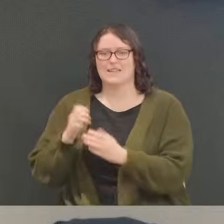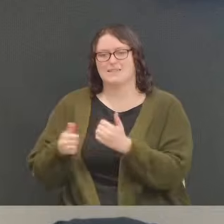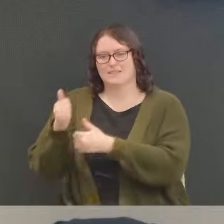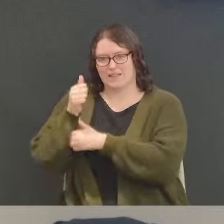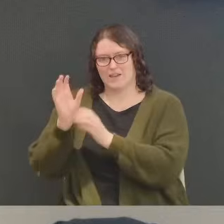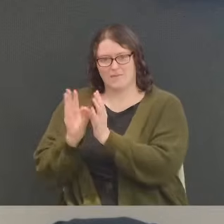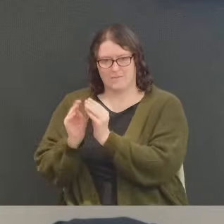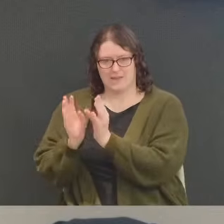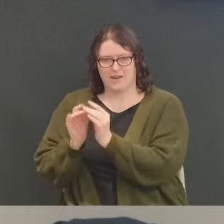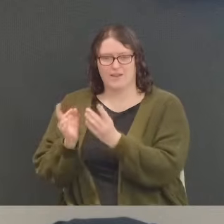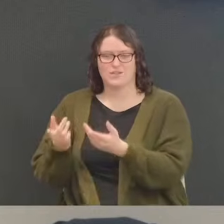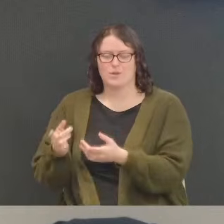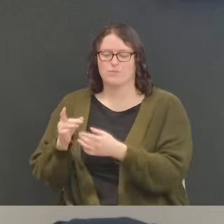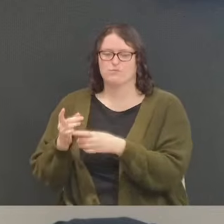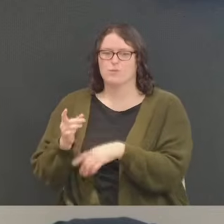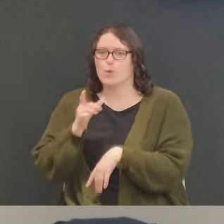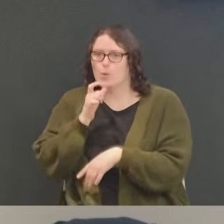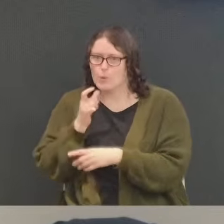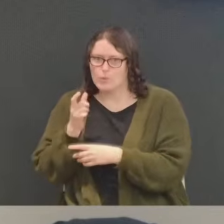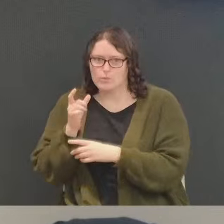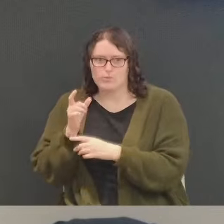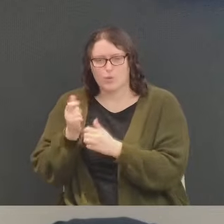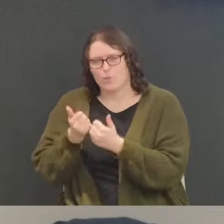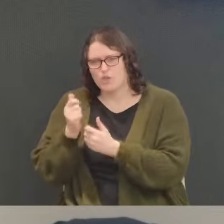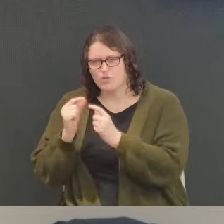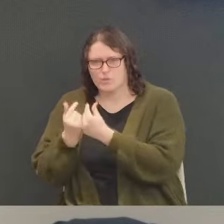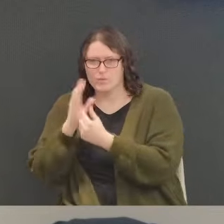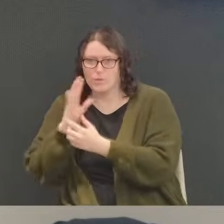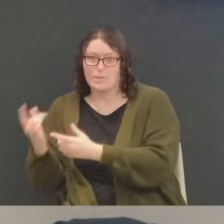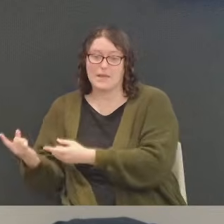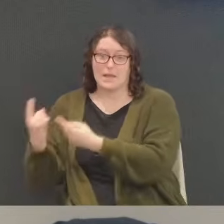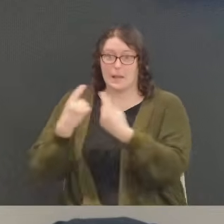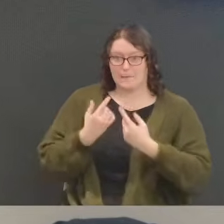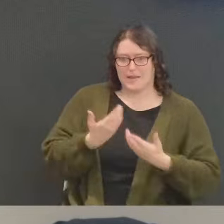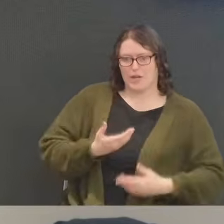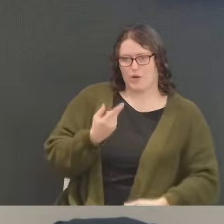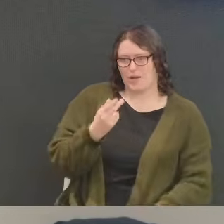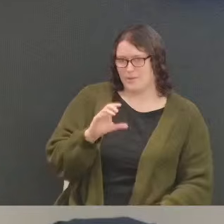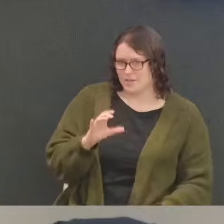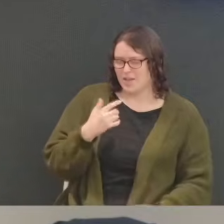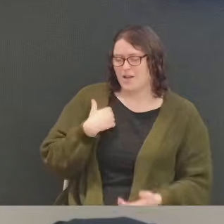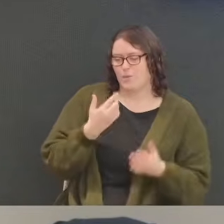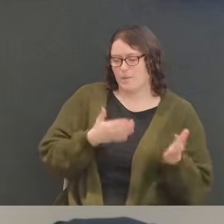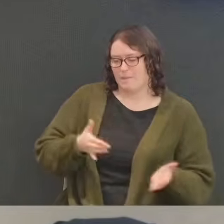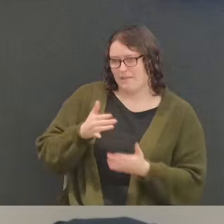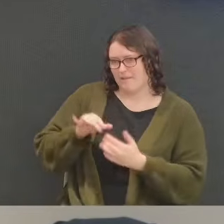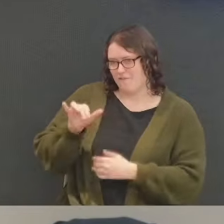groups that are coming to Hamilton County in the near future. And in addition after that meeting